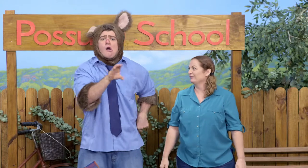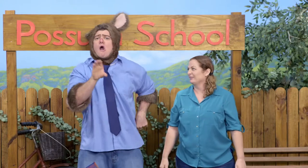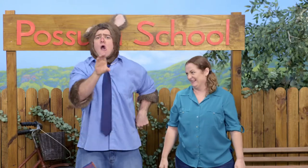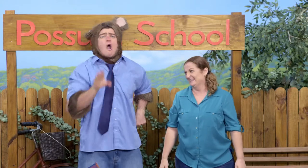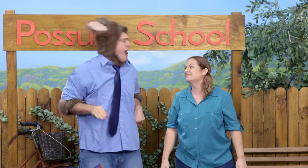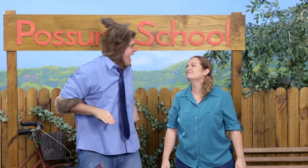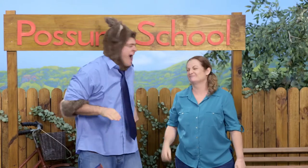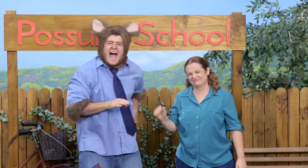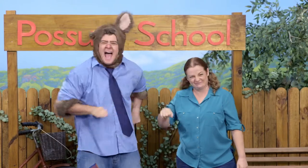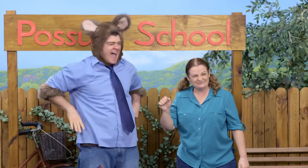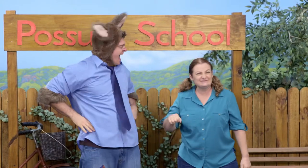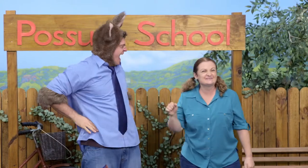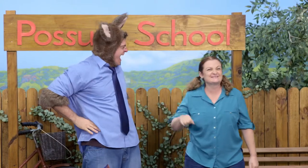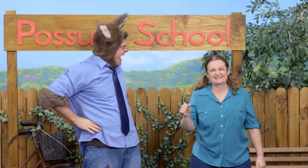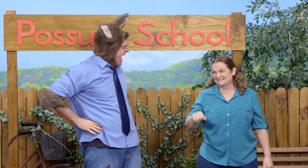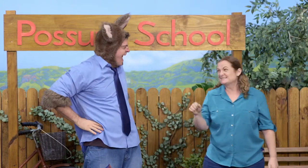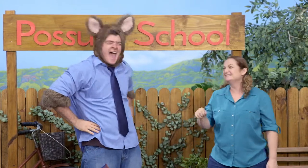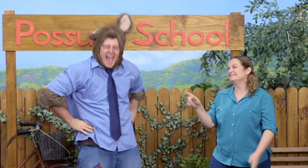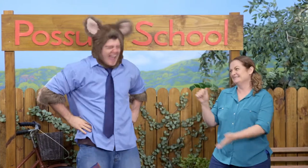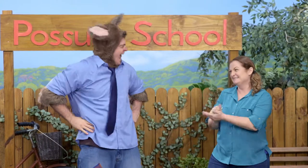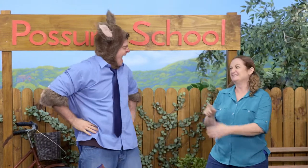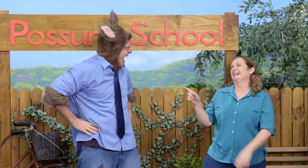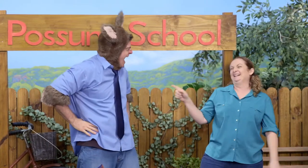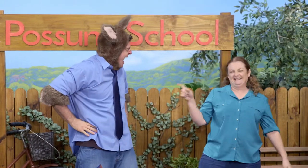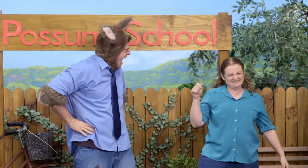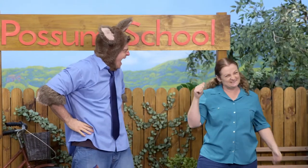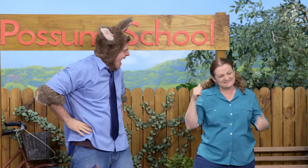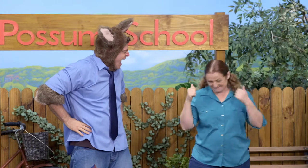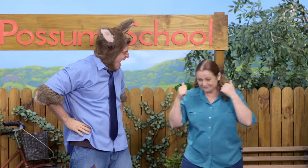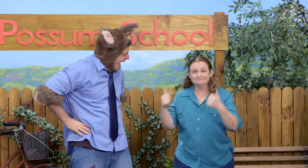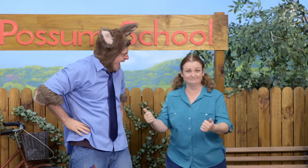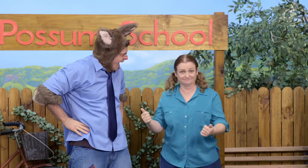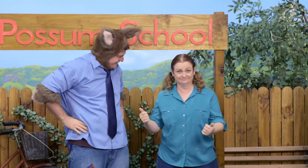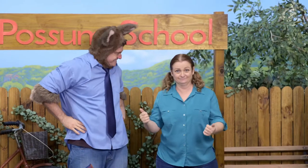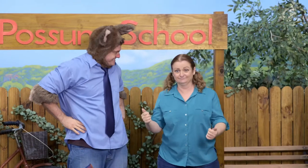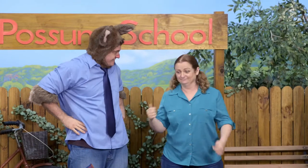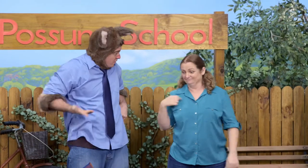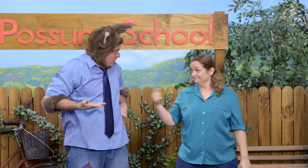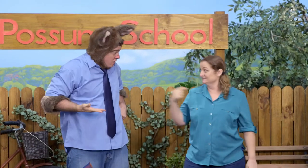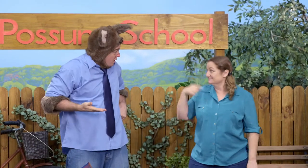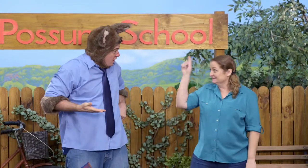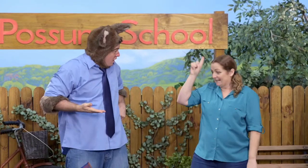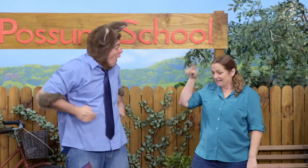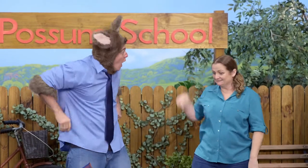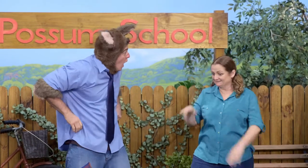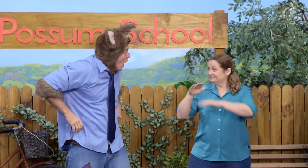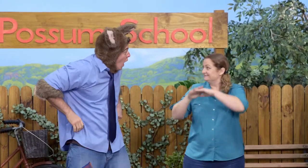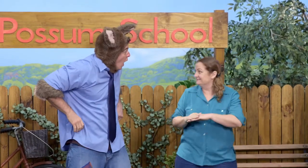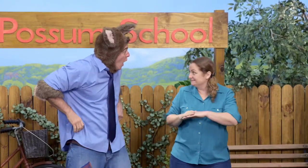Mm, that's right. Good job. Alright, why don't we sit down now.